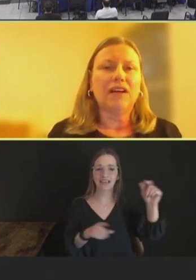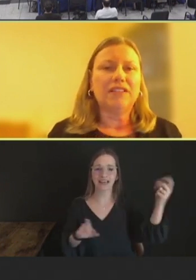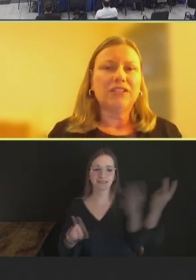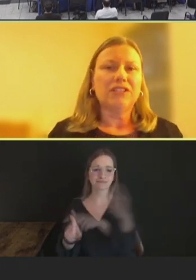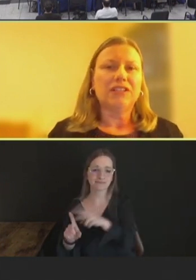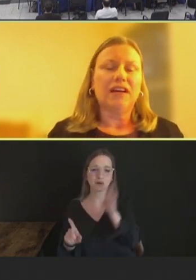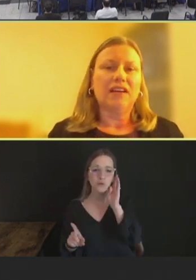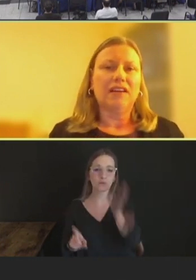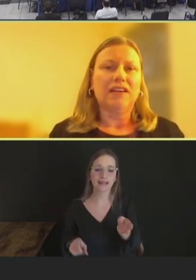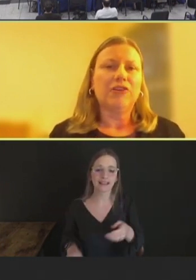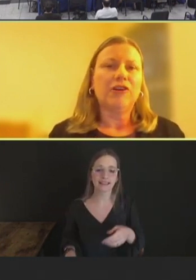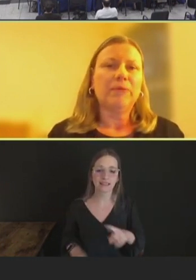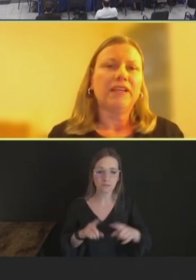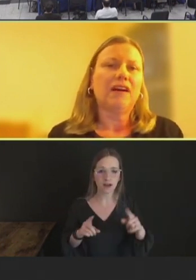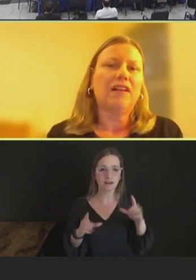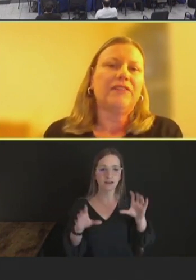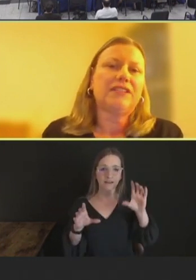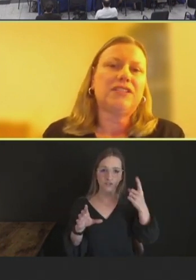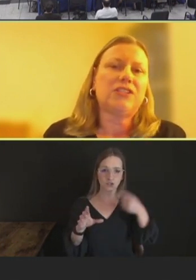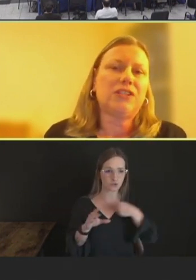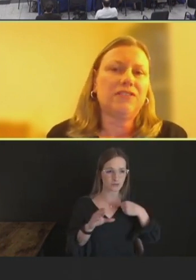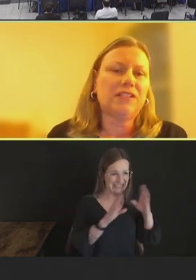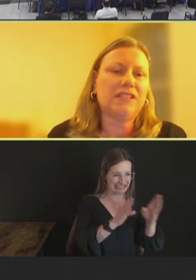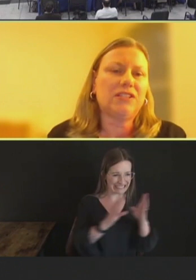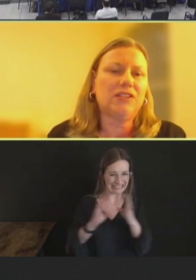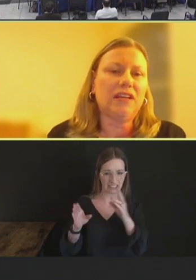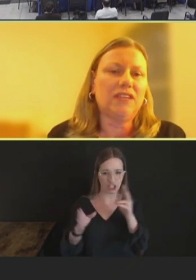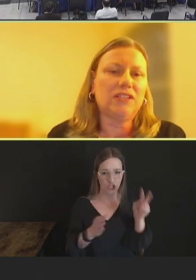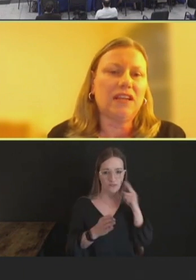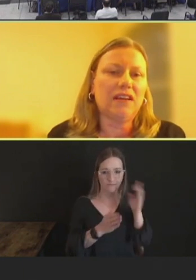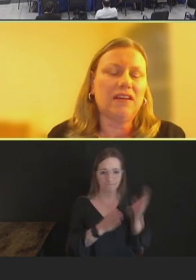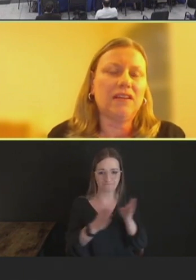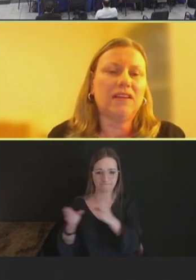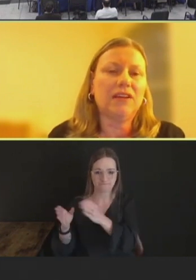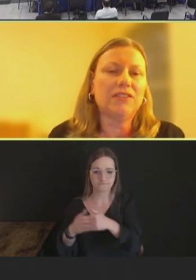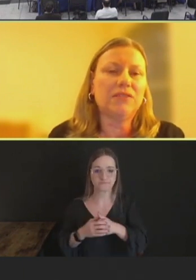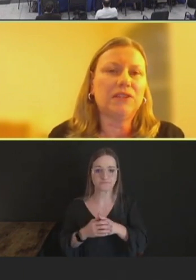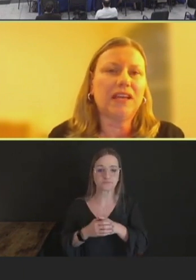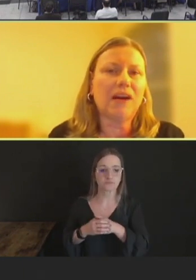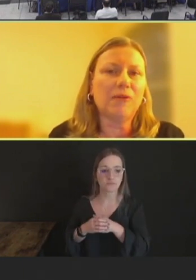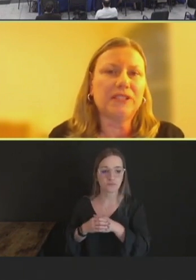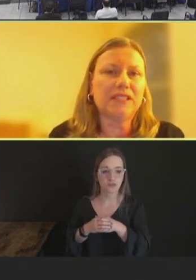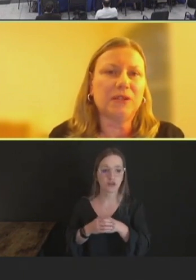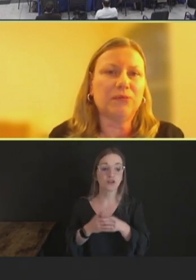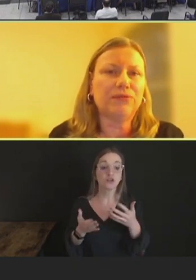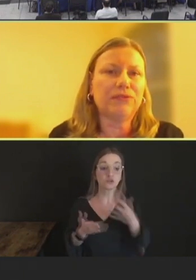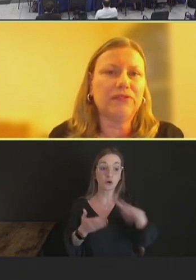So, incorporating all of this additional gestational age data has really helped us improve the